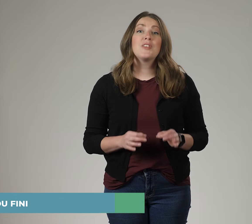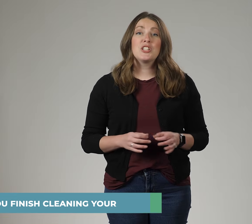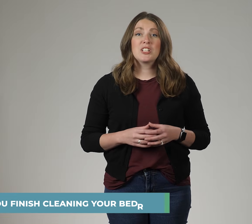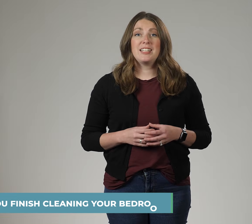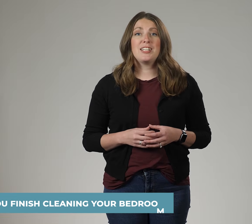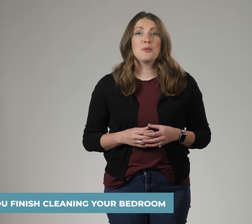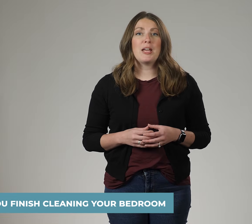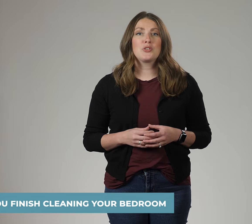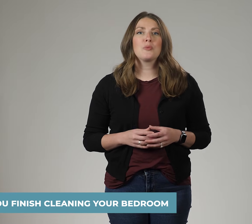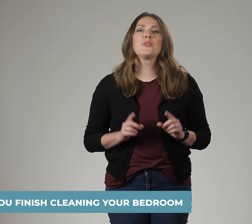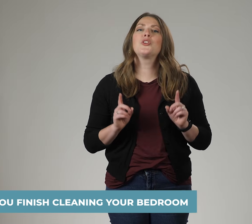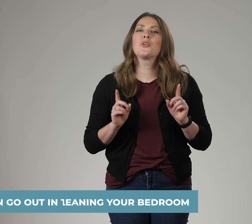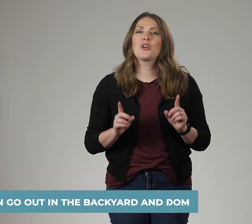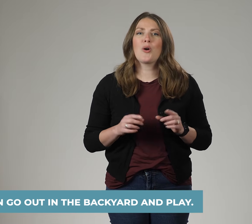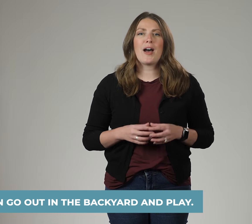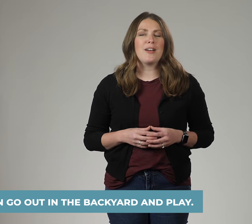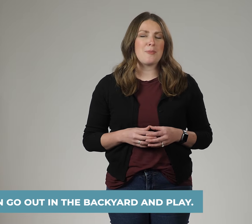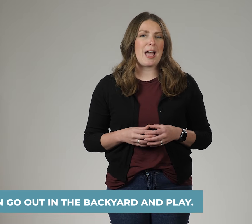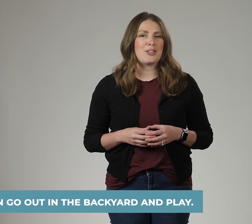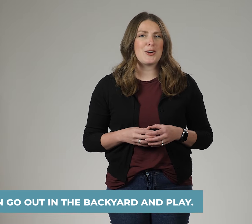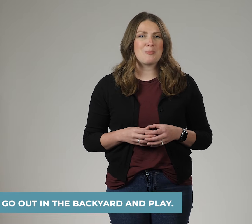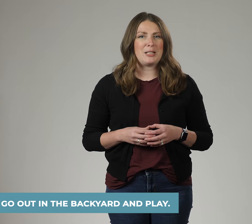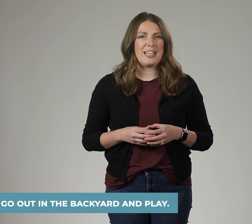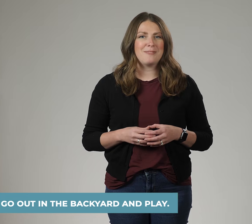When you finish cleaning your bedroom, you can go out in the backyard and play.